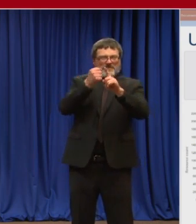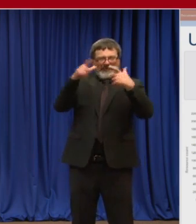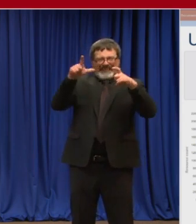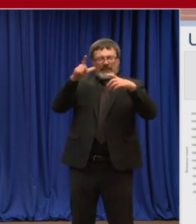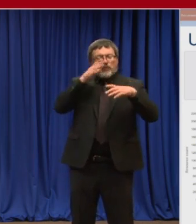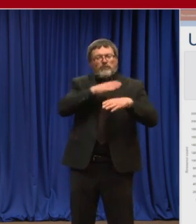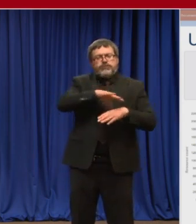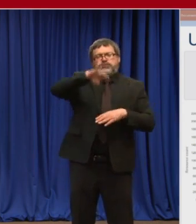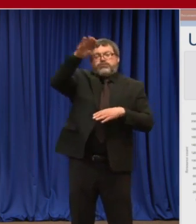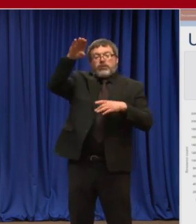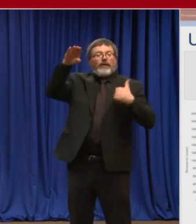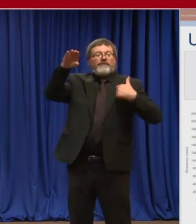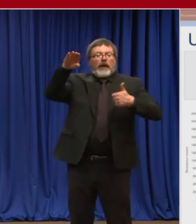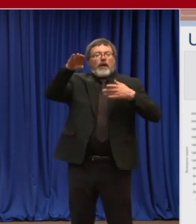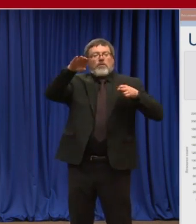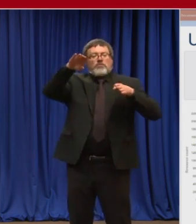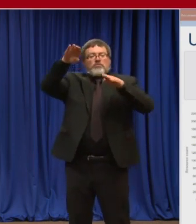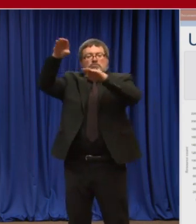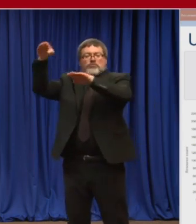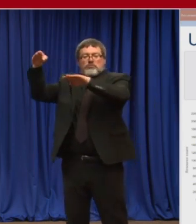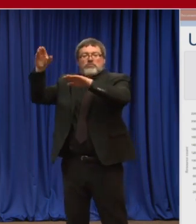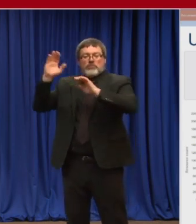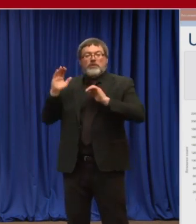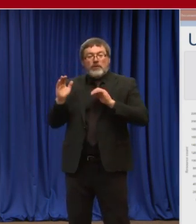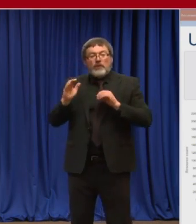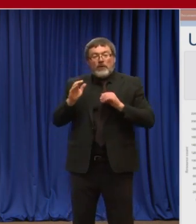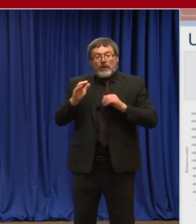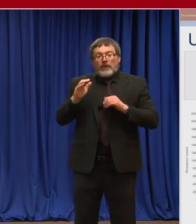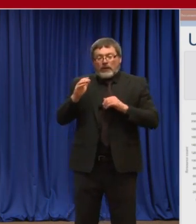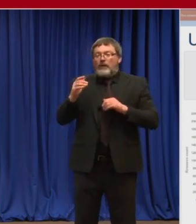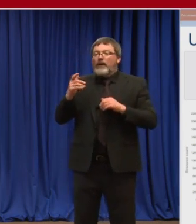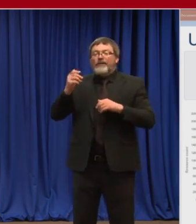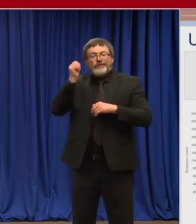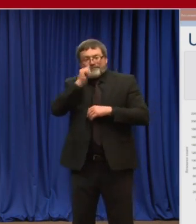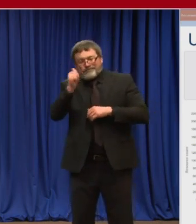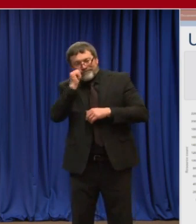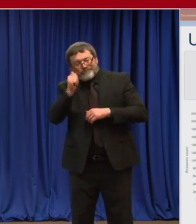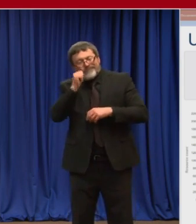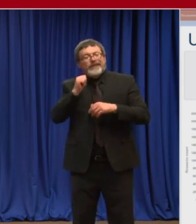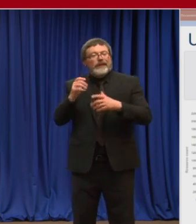CHANGING BASED ON NEW DATA THAT ARE FED INTO THE MODELS AND EVEN JUST A COUPLE OF DAYS AGO.